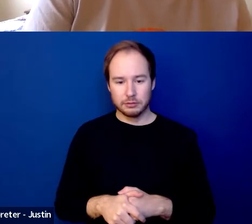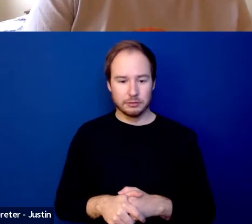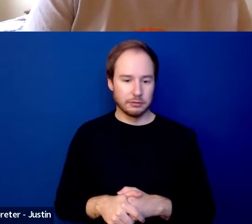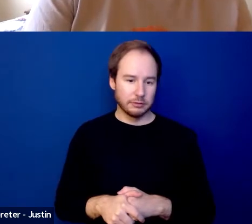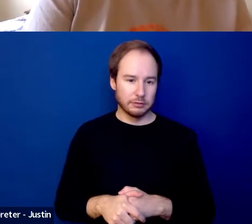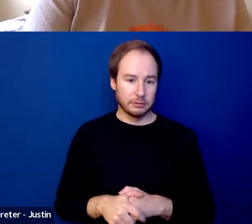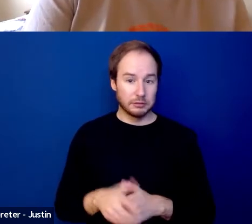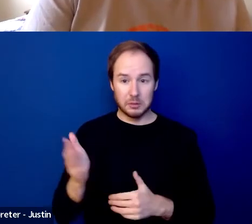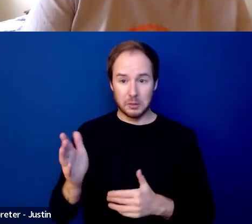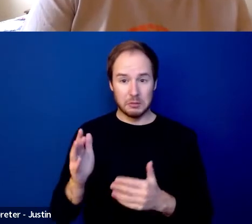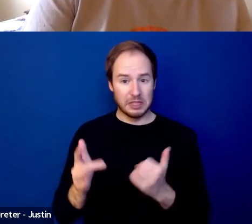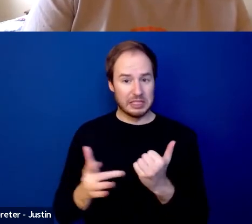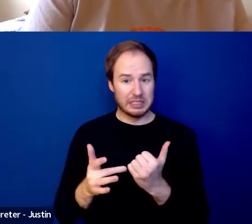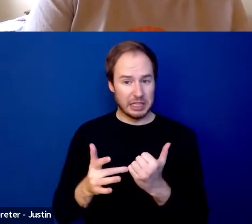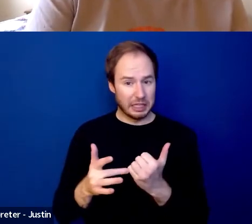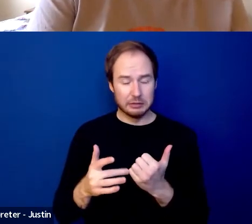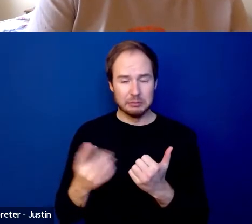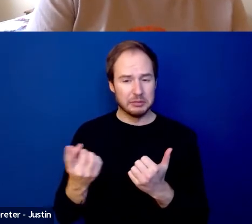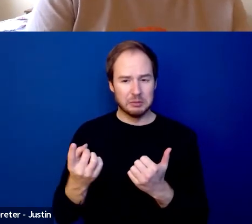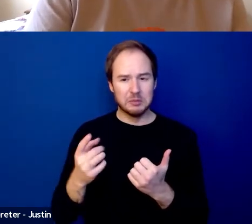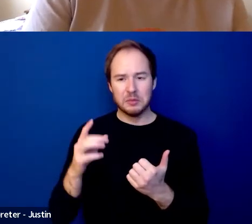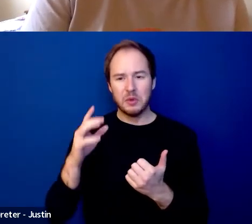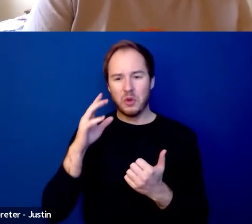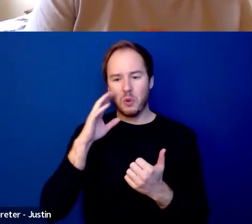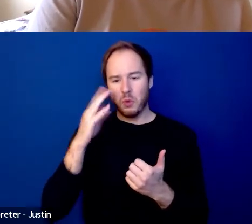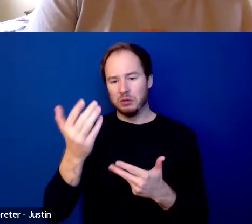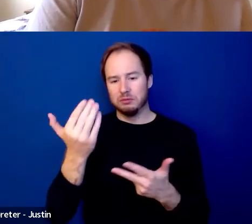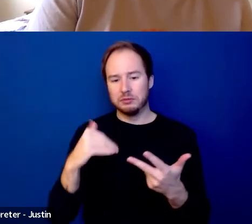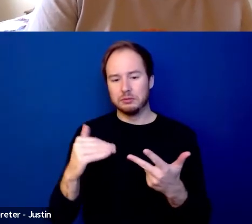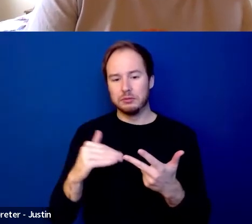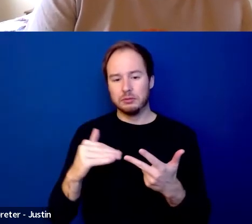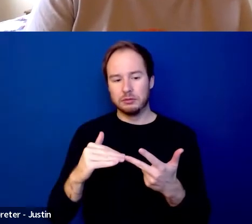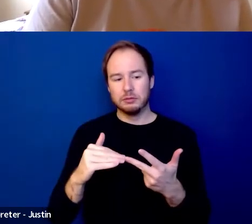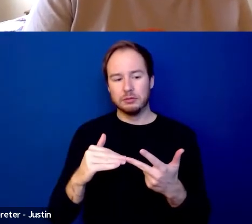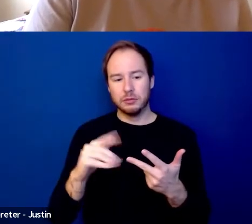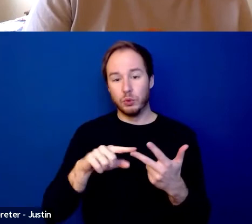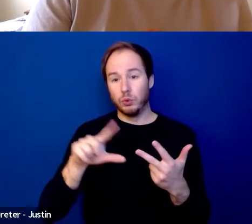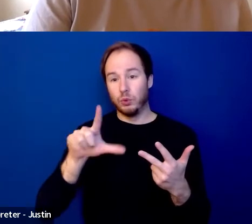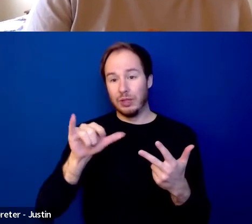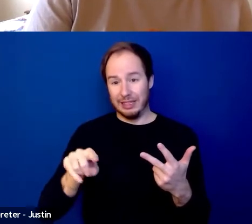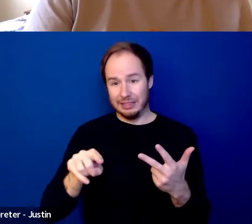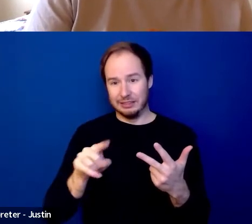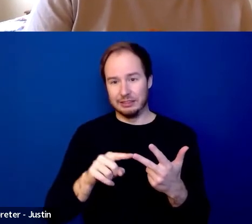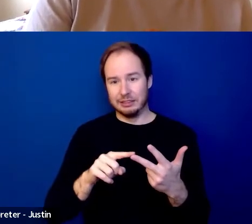All right, he might had to step away. Liz, if you don't mind going next and then hopefully we can circle back around to Chad when he's back.